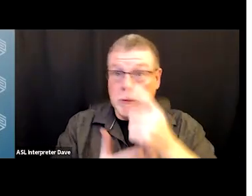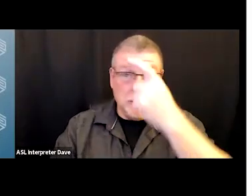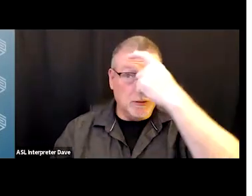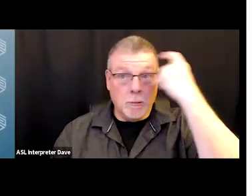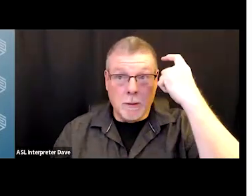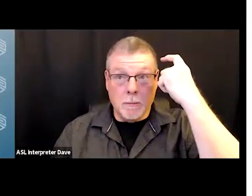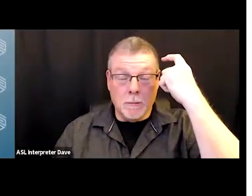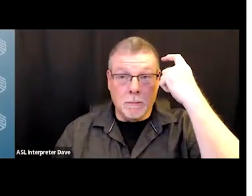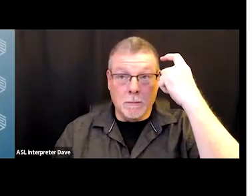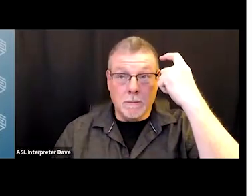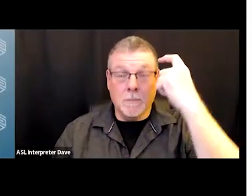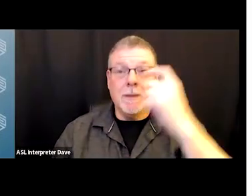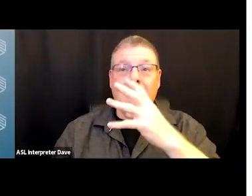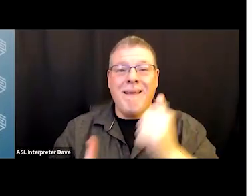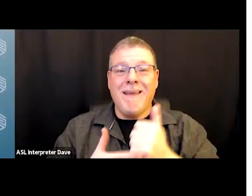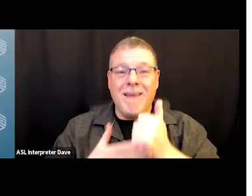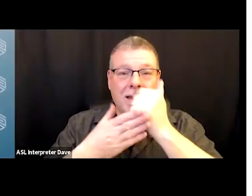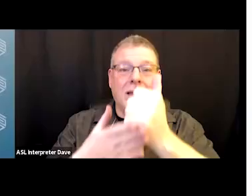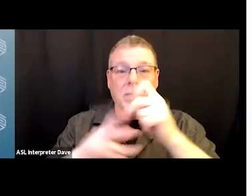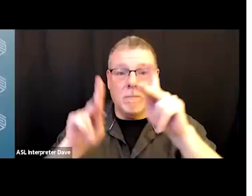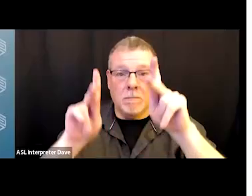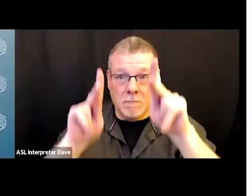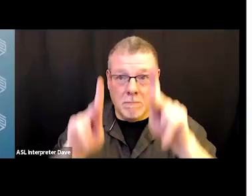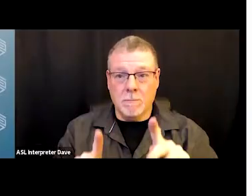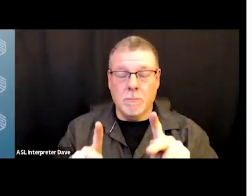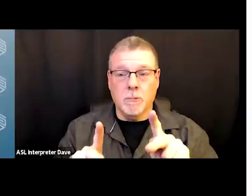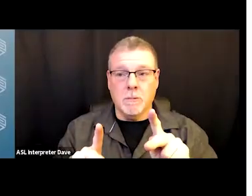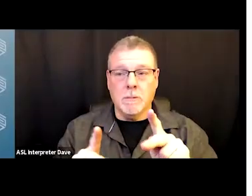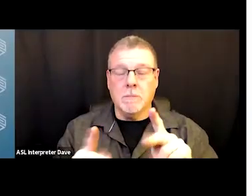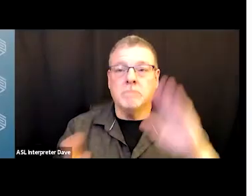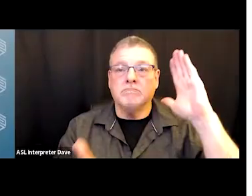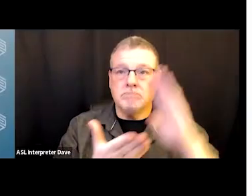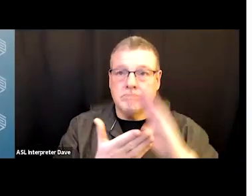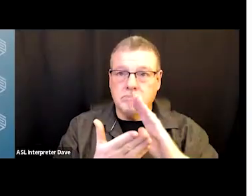and we help the individual get relief from their symptoms,